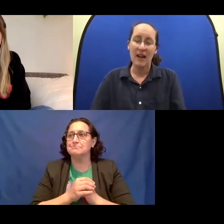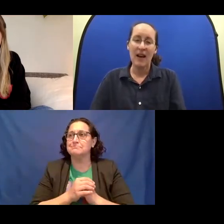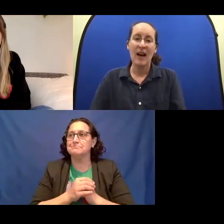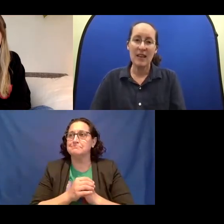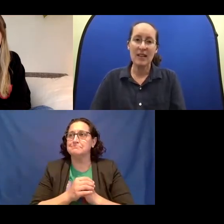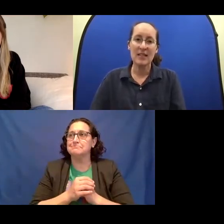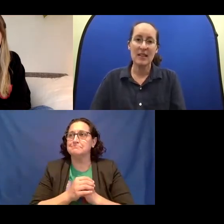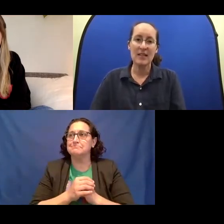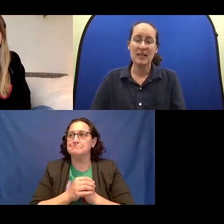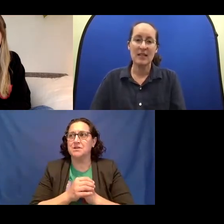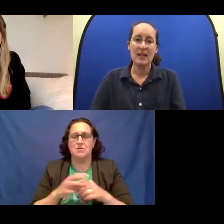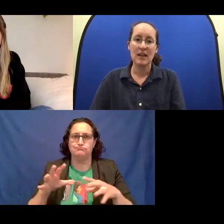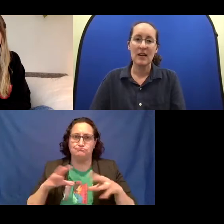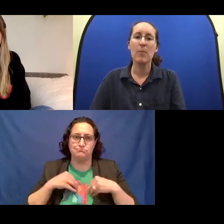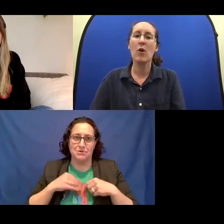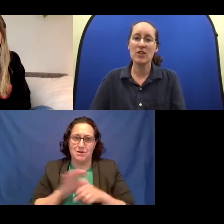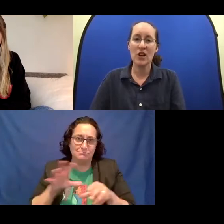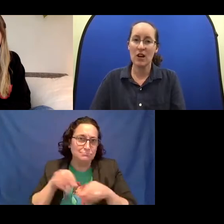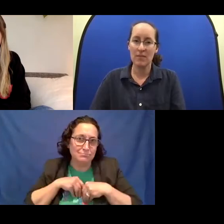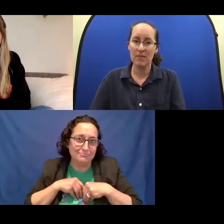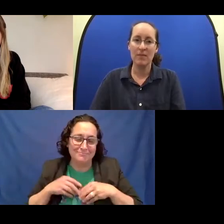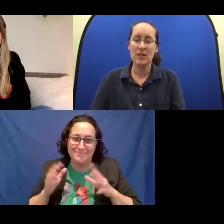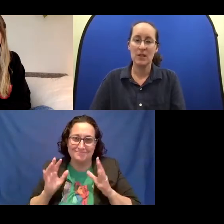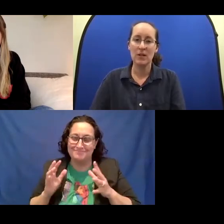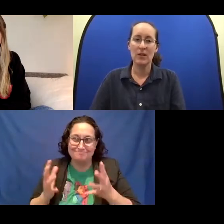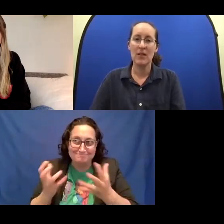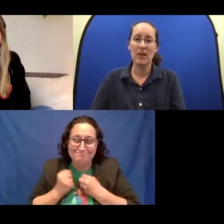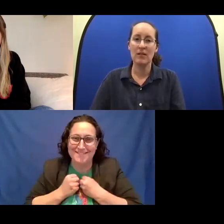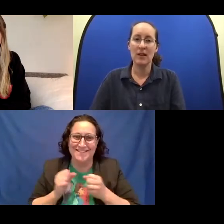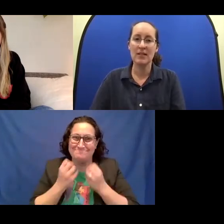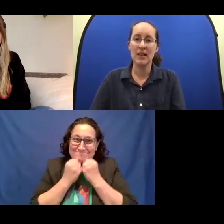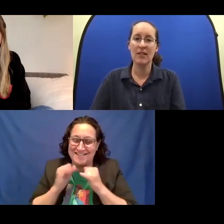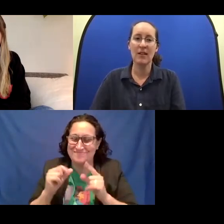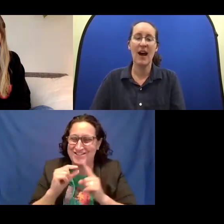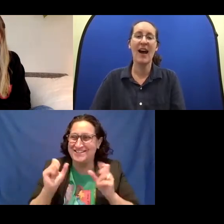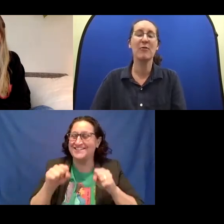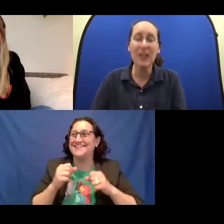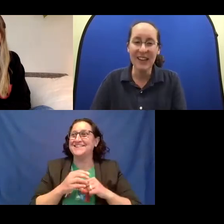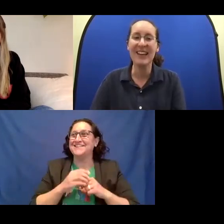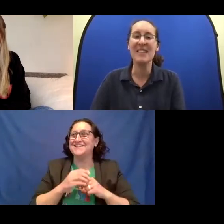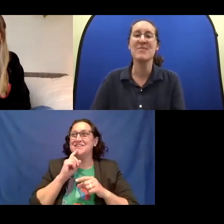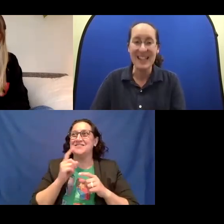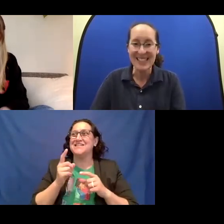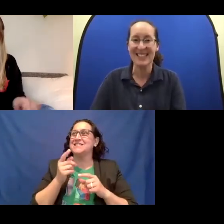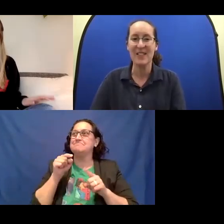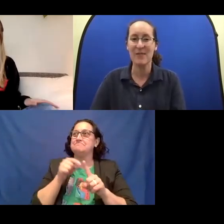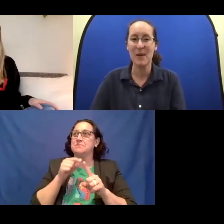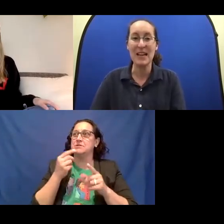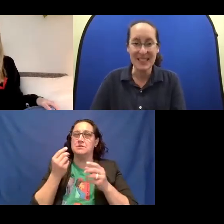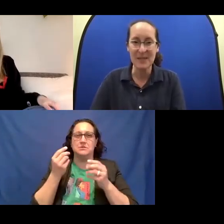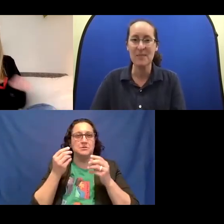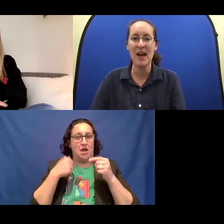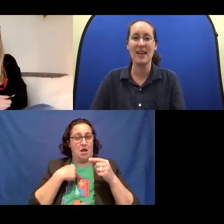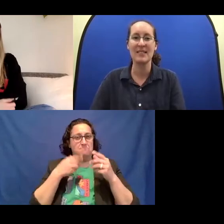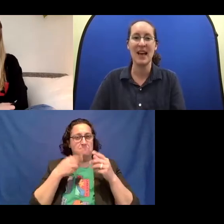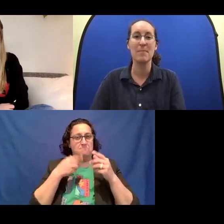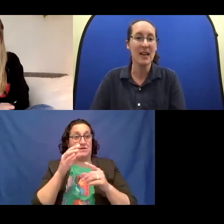I think that it's an important term to even consider. I fully embrace feminism and being